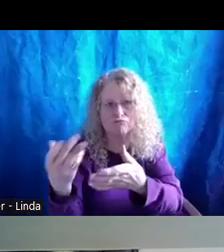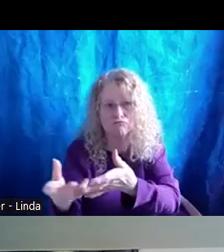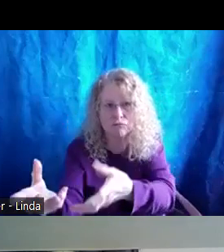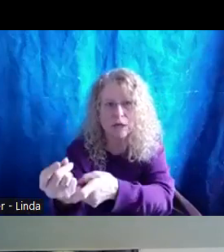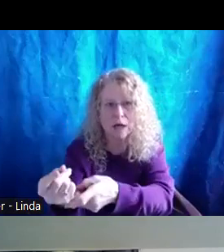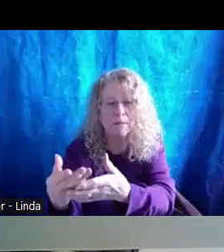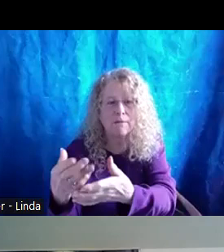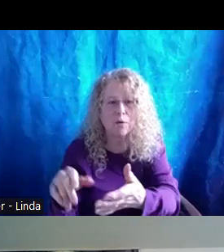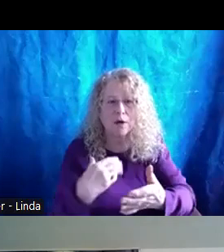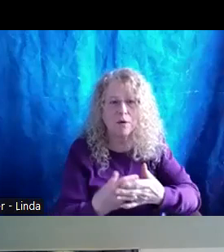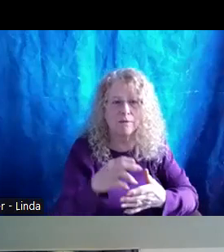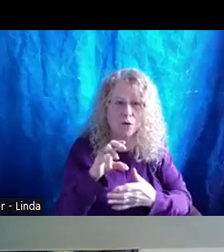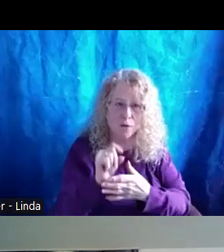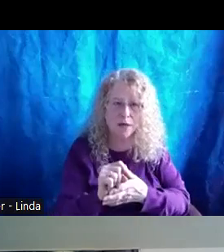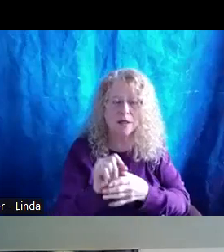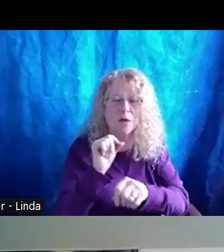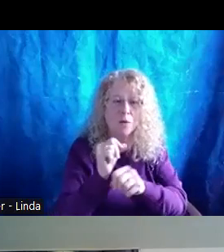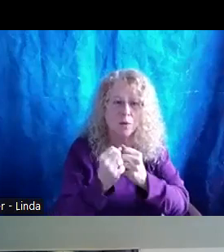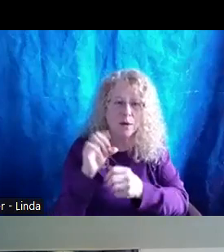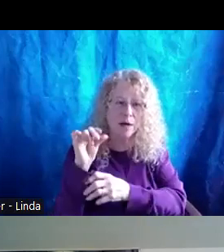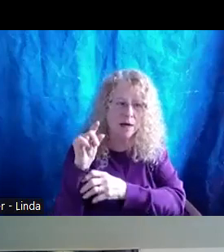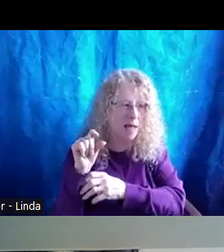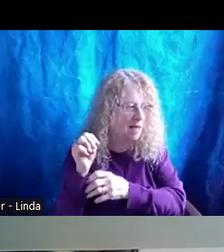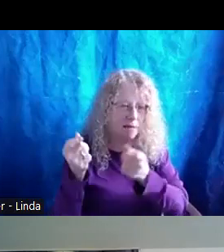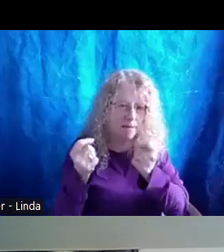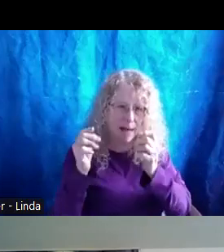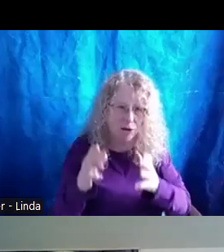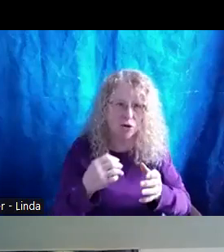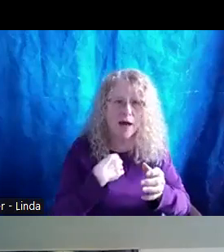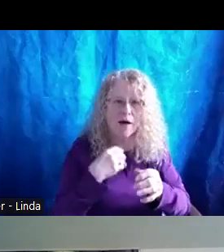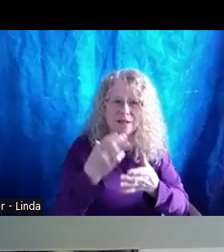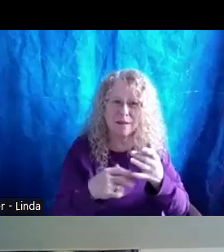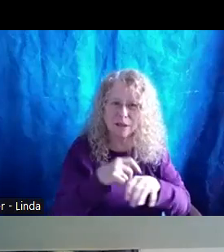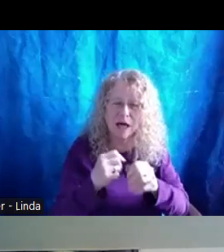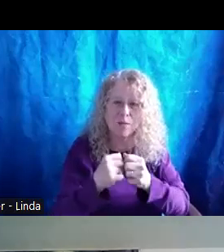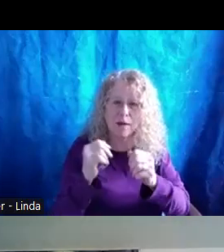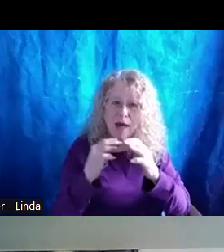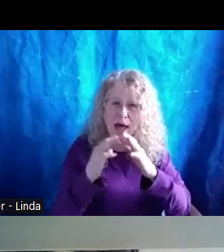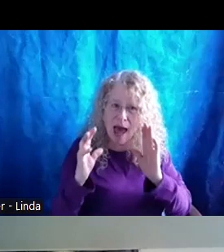GET SERVICES SUCH AS HOUSING, AIRPORT PICK UP AND A LITTLE BIT OF ORIENTATION.